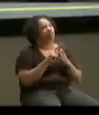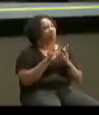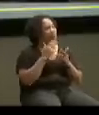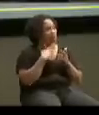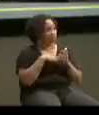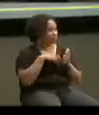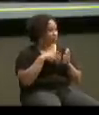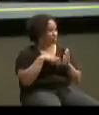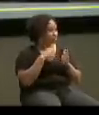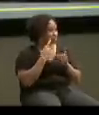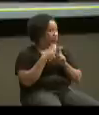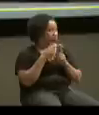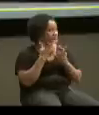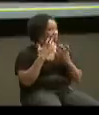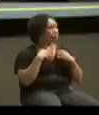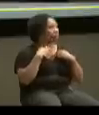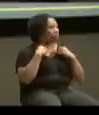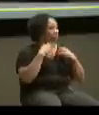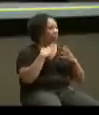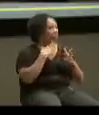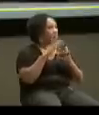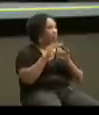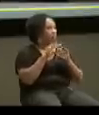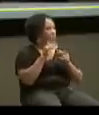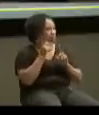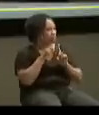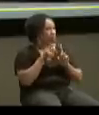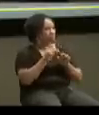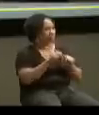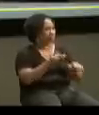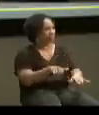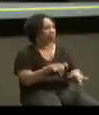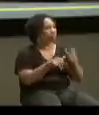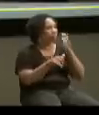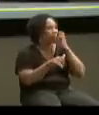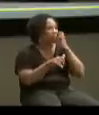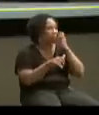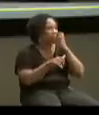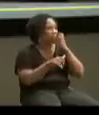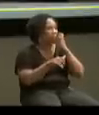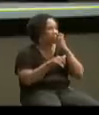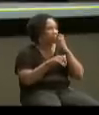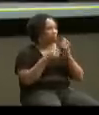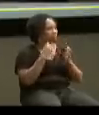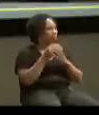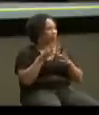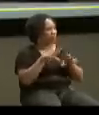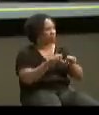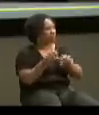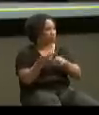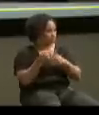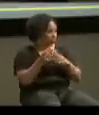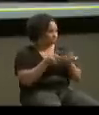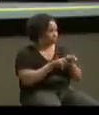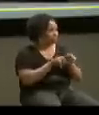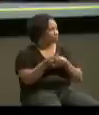WHAT ARE THE BENEFITS? YOU MENTIONED A POINT SYSTEM UNDER THE PROCUREMENT LAWS.